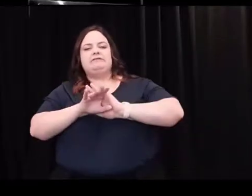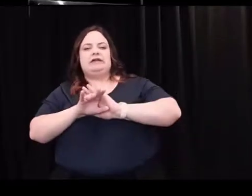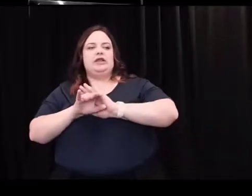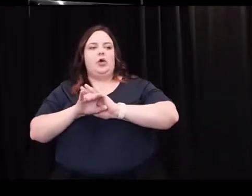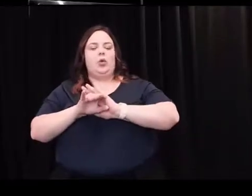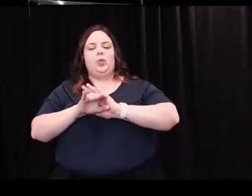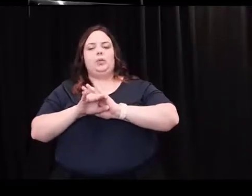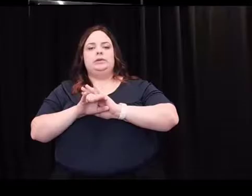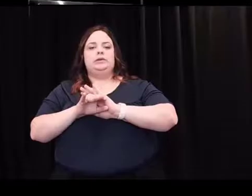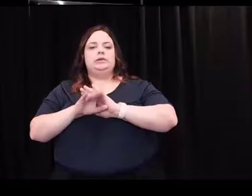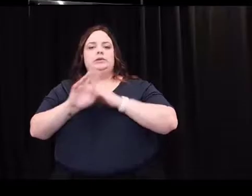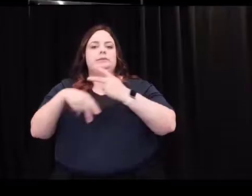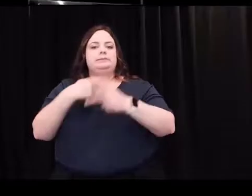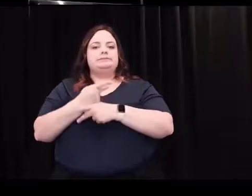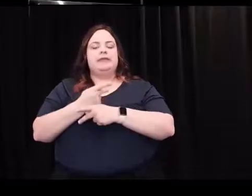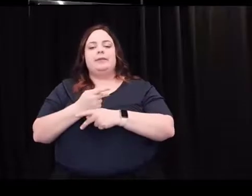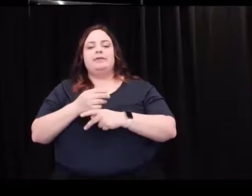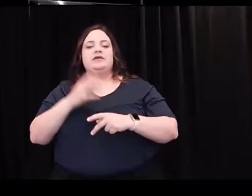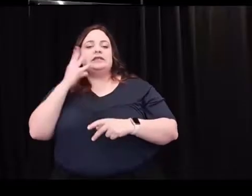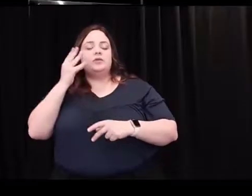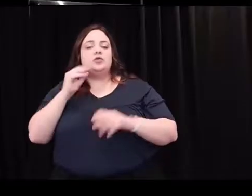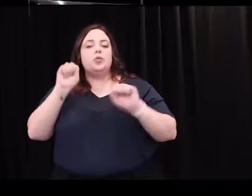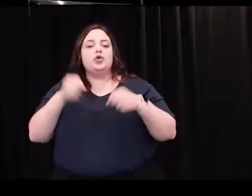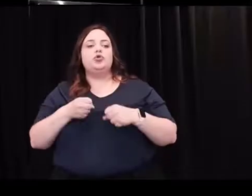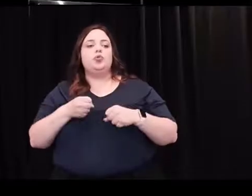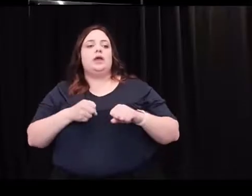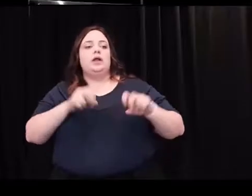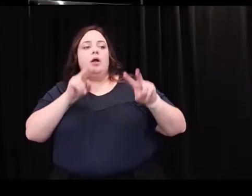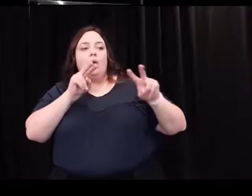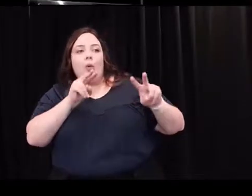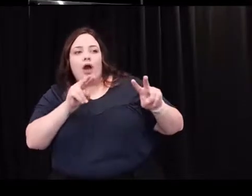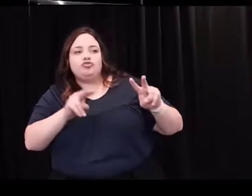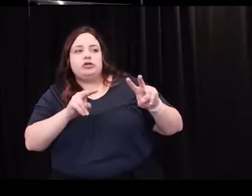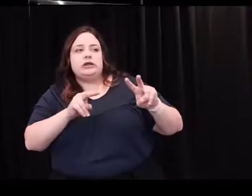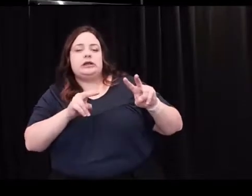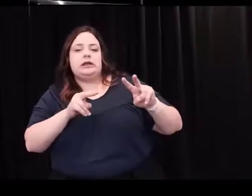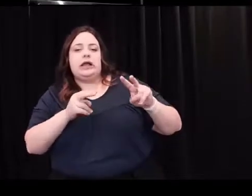it, stop the updates of the data, rewind the updates to the data, and and fast forward just